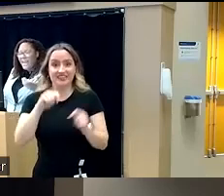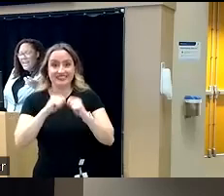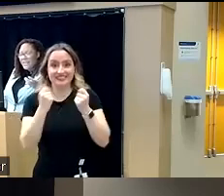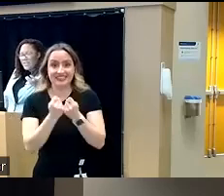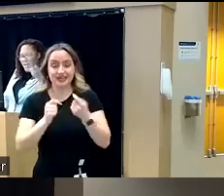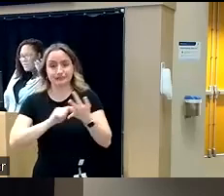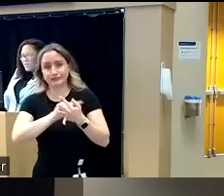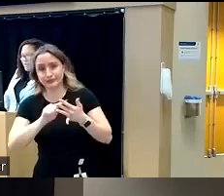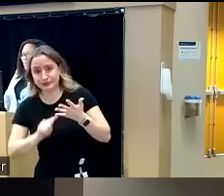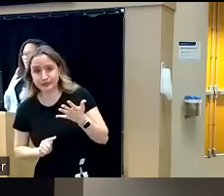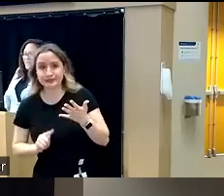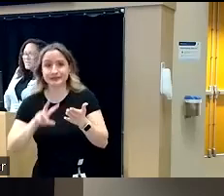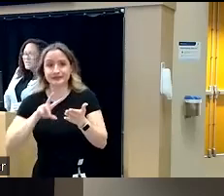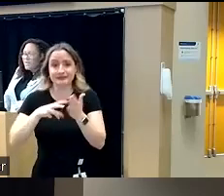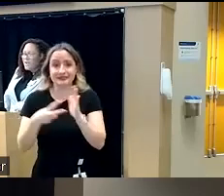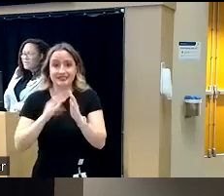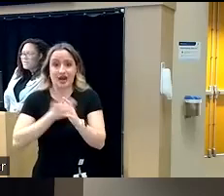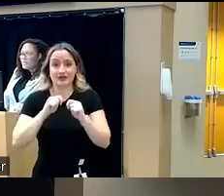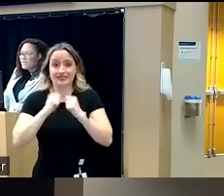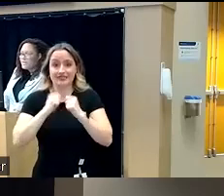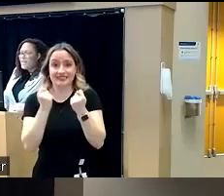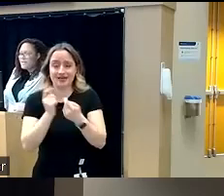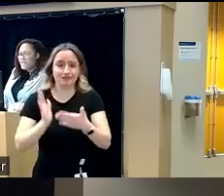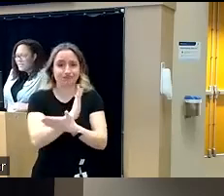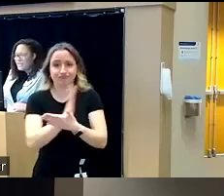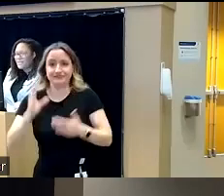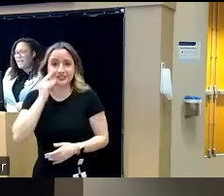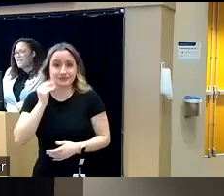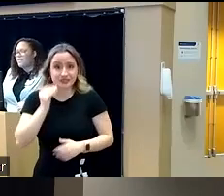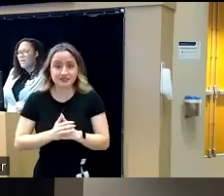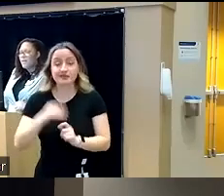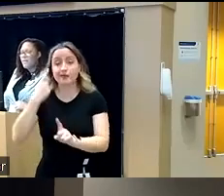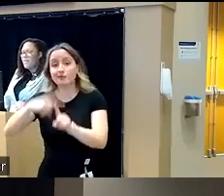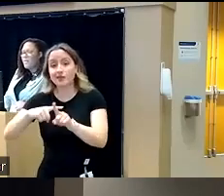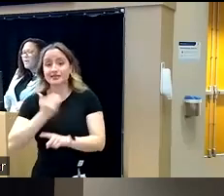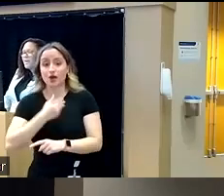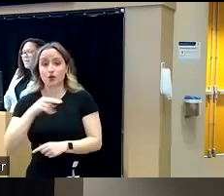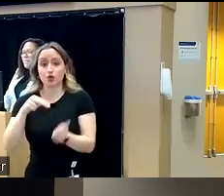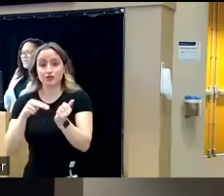um and I should also of course mention our our skilled and talented nursing staff who um who uh